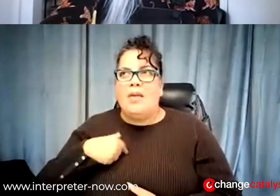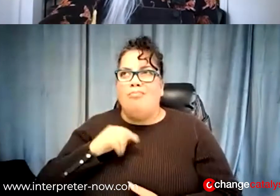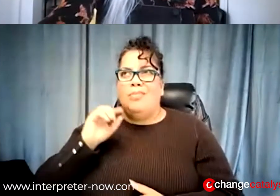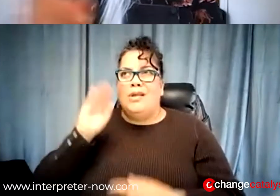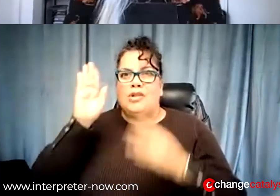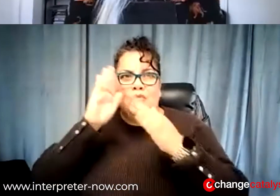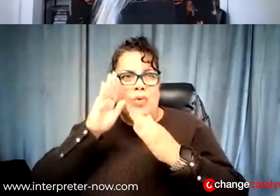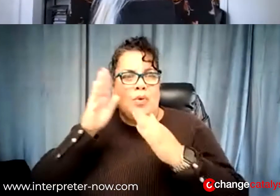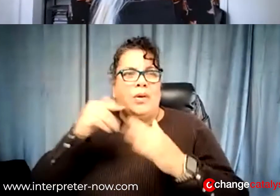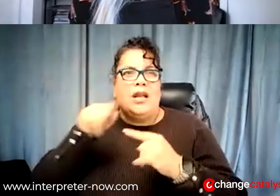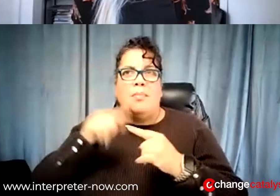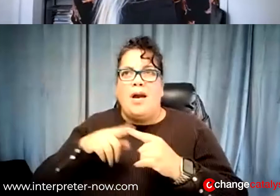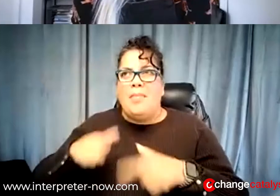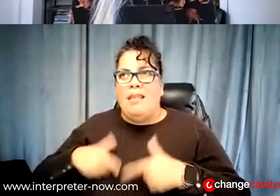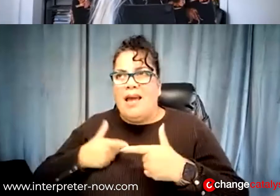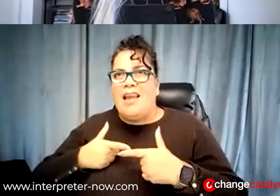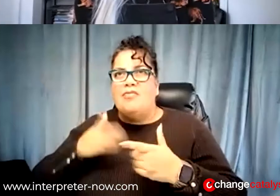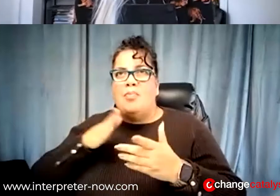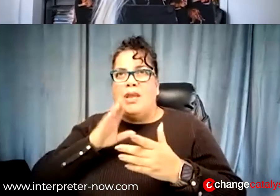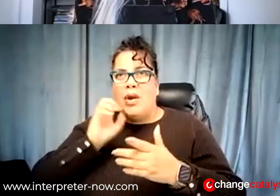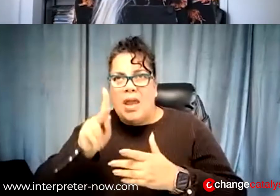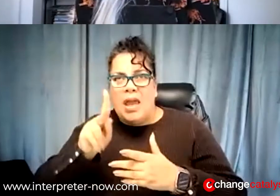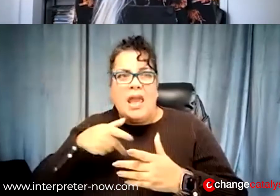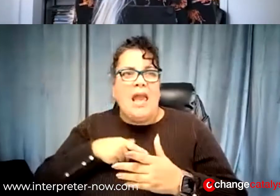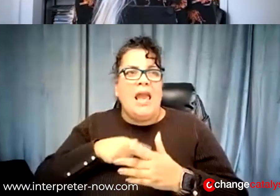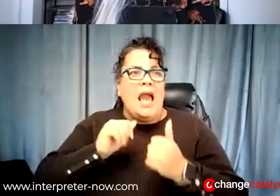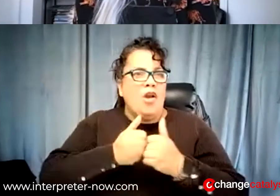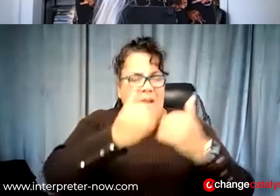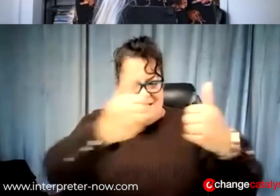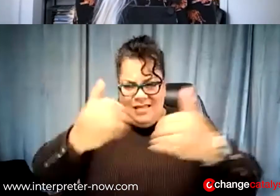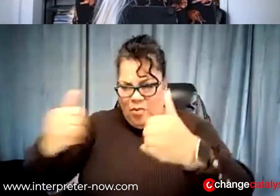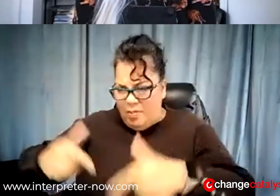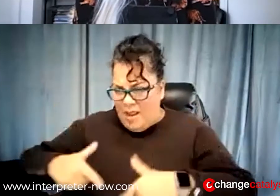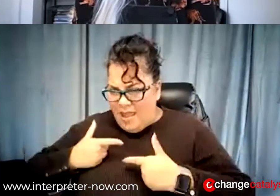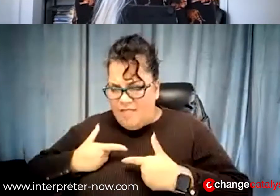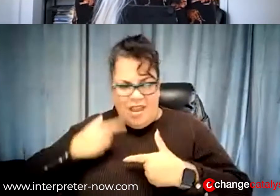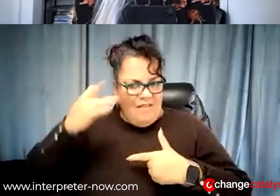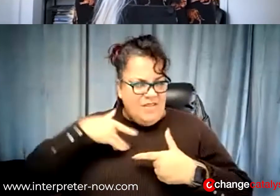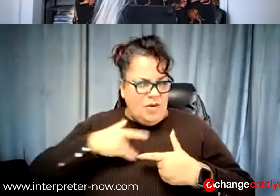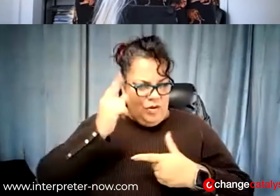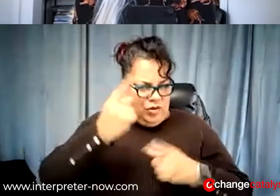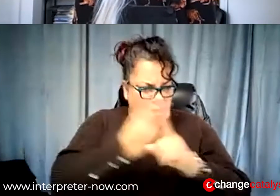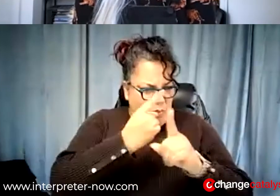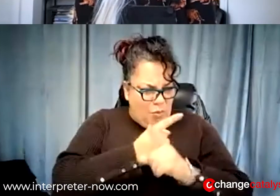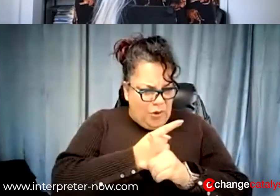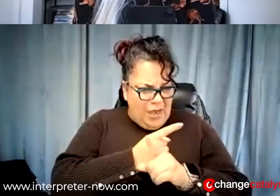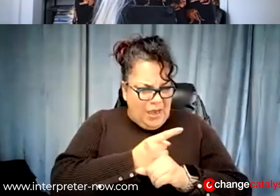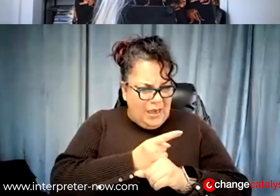I need to compartmentalize my life in these ways." There's the right way of doing it and then missing it.